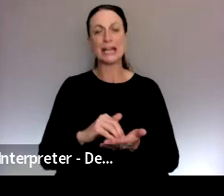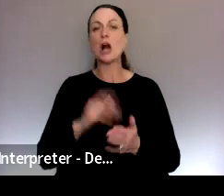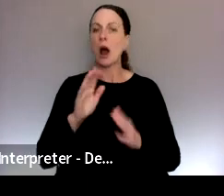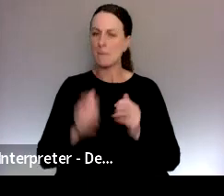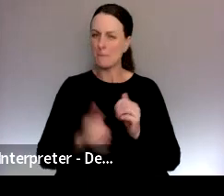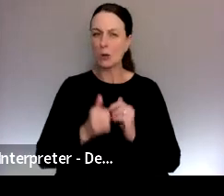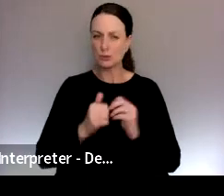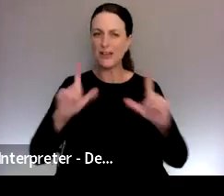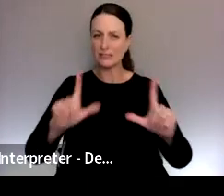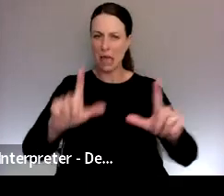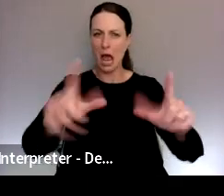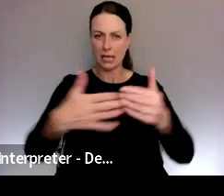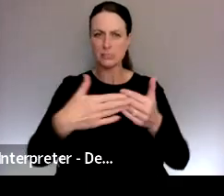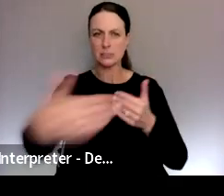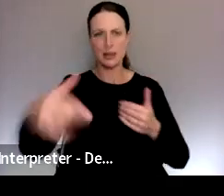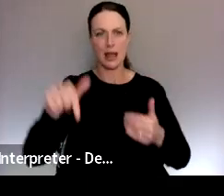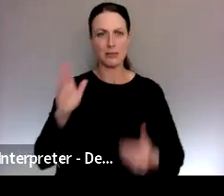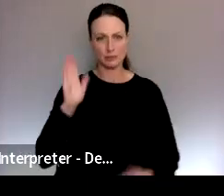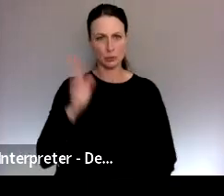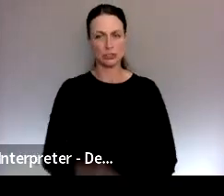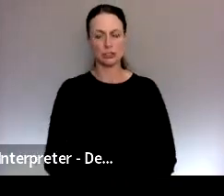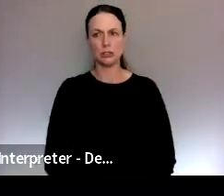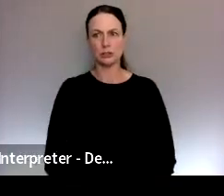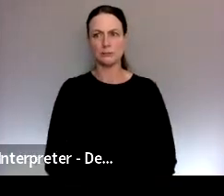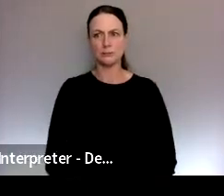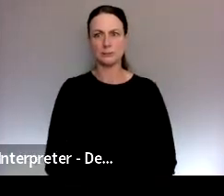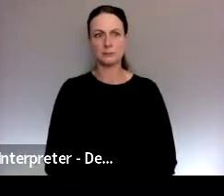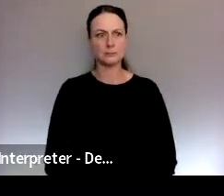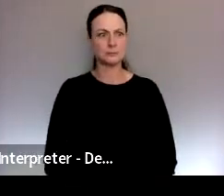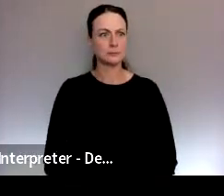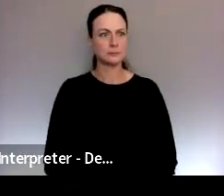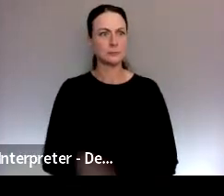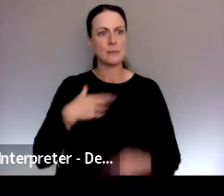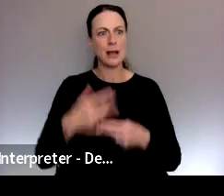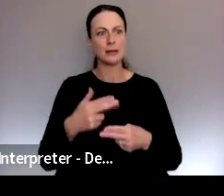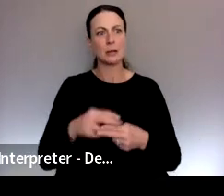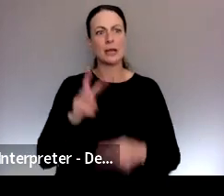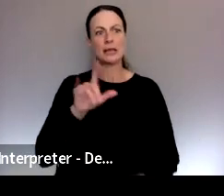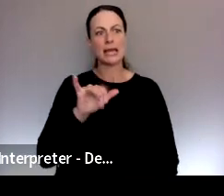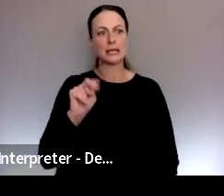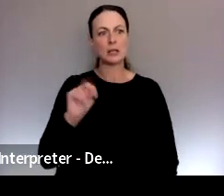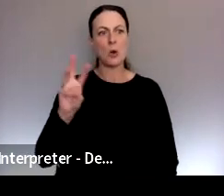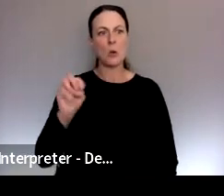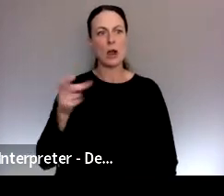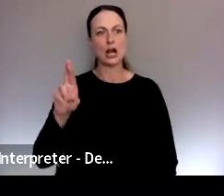on most of the slides in this presentation. My name is Lynn Wehrman.